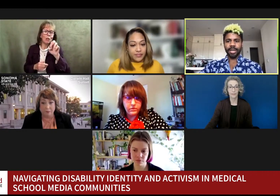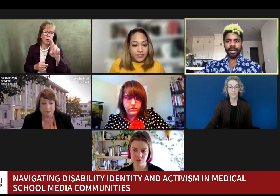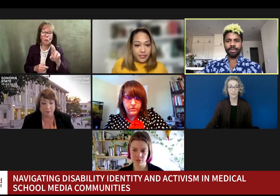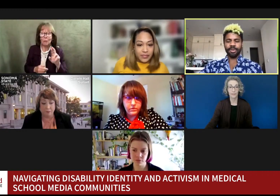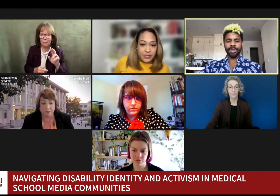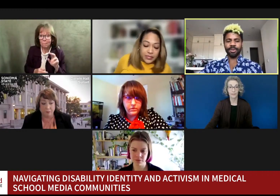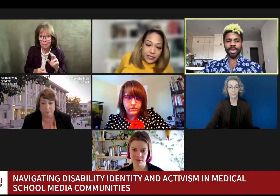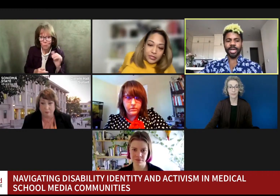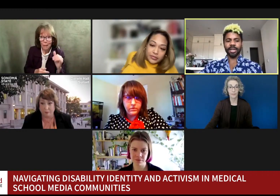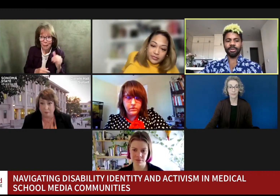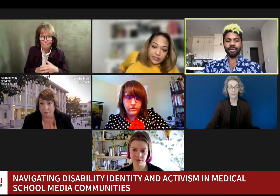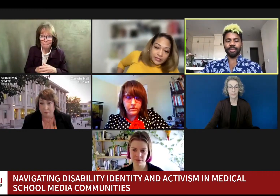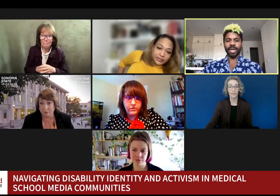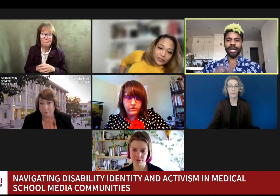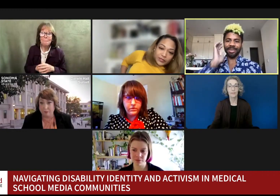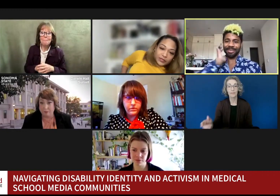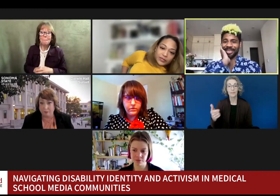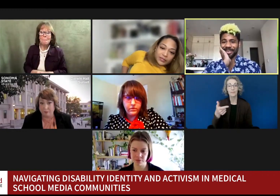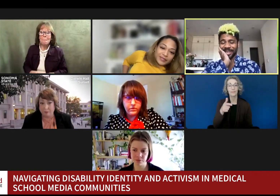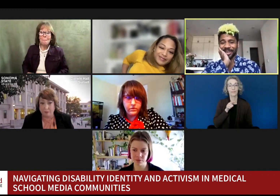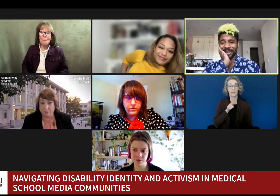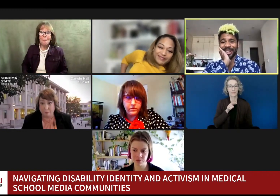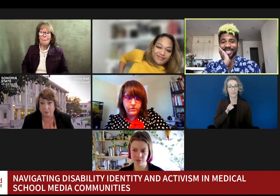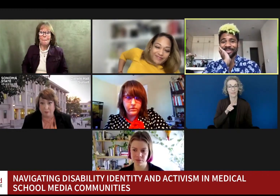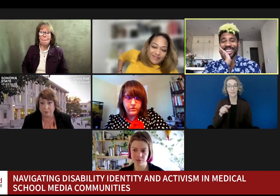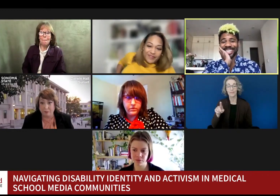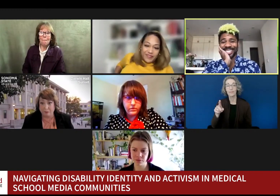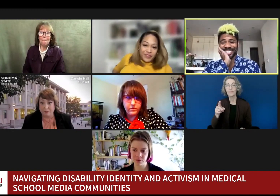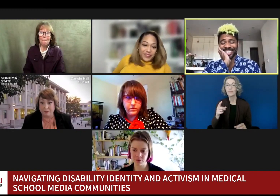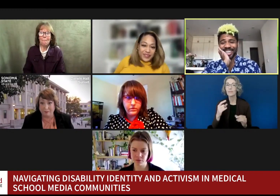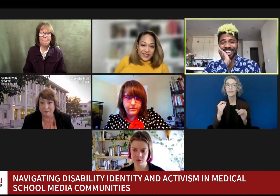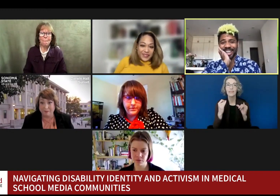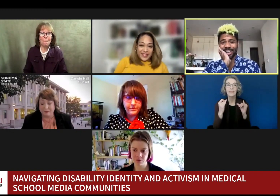I really wanna echo what my two fellow awesome panelists said.